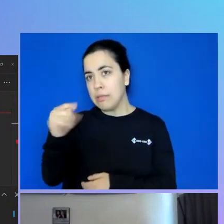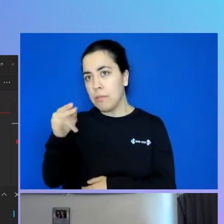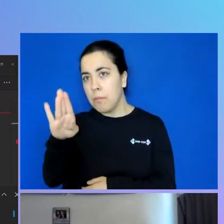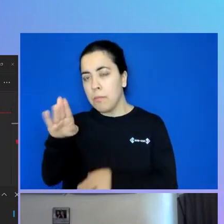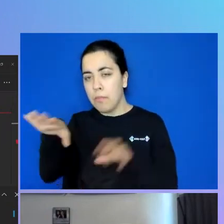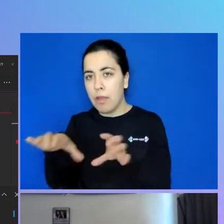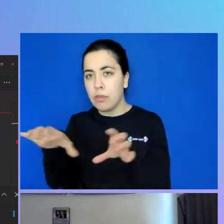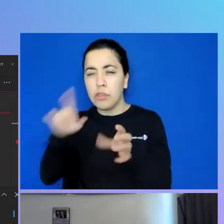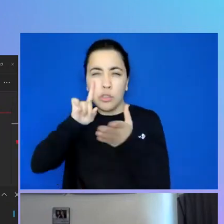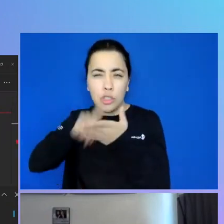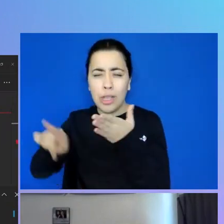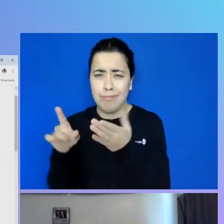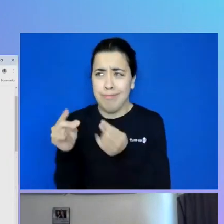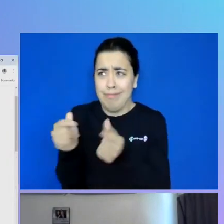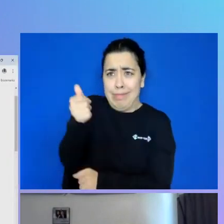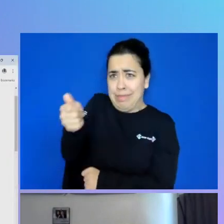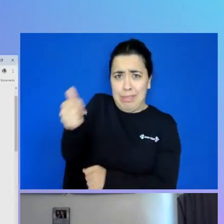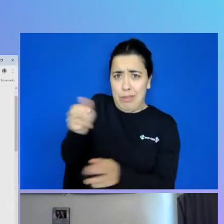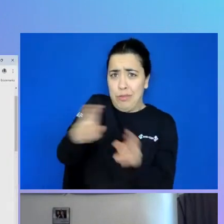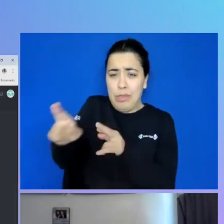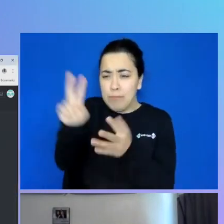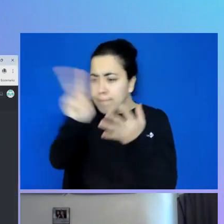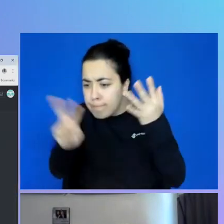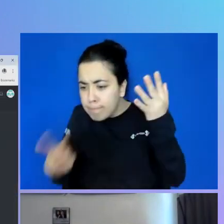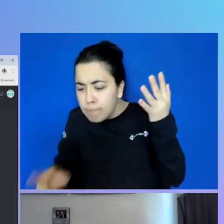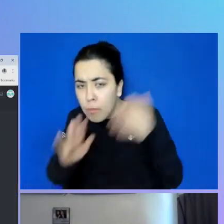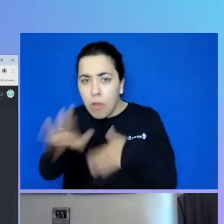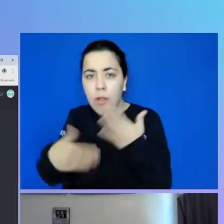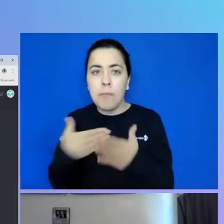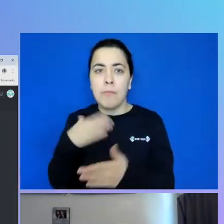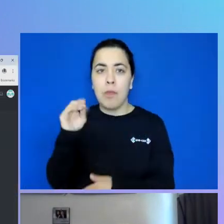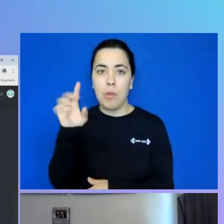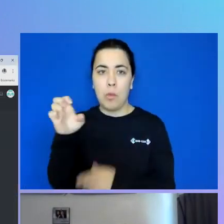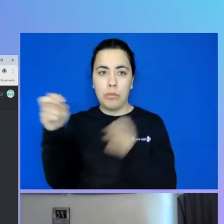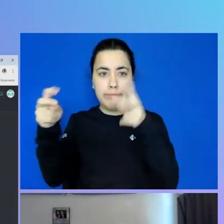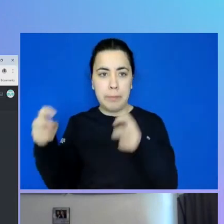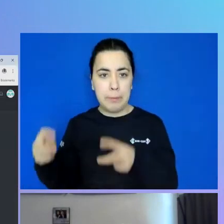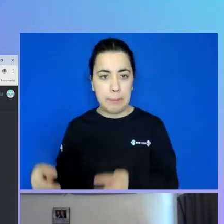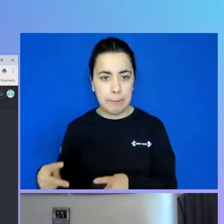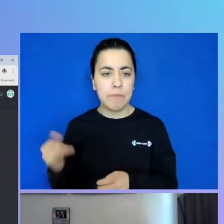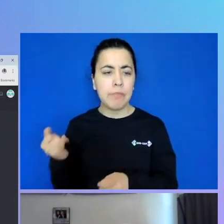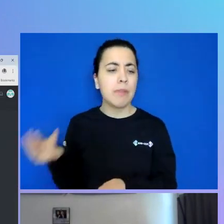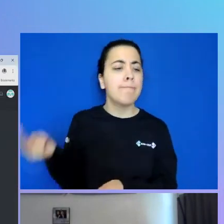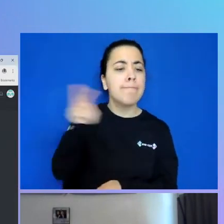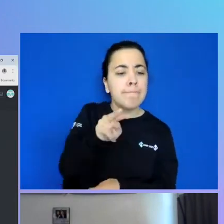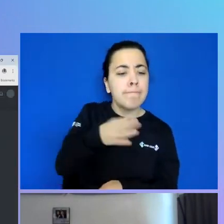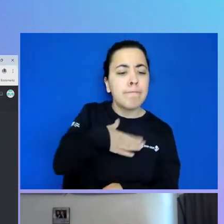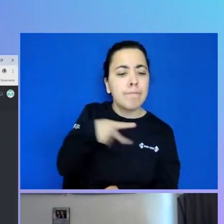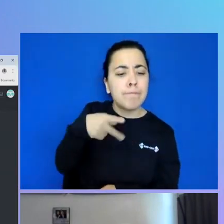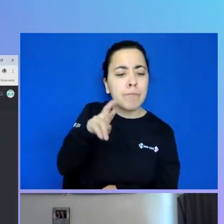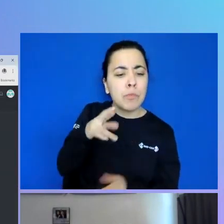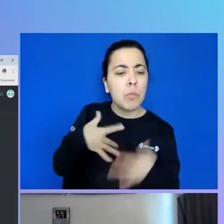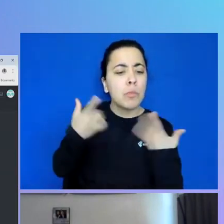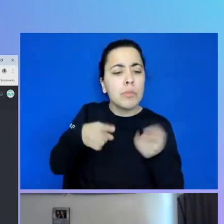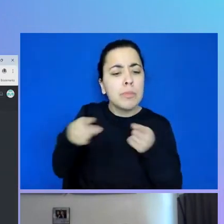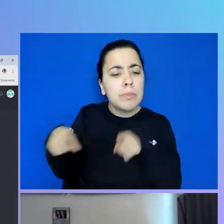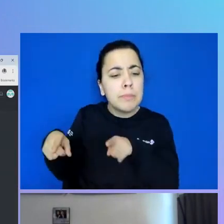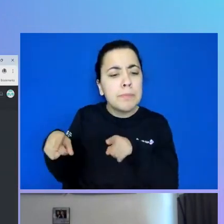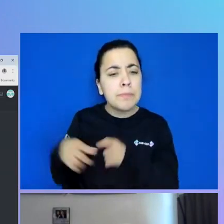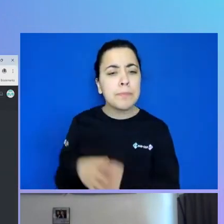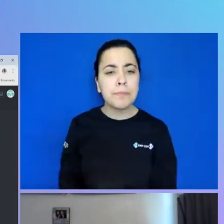look at what's happening with my PR. Well, I'm on GitHub